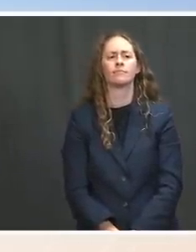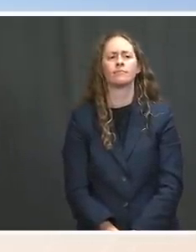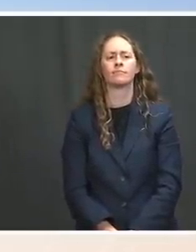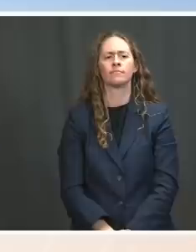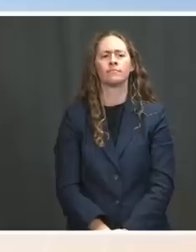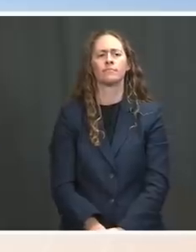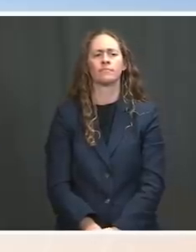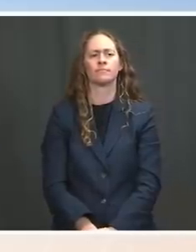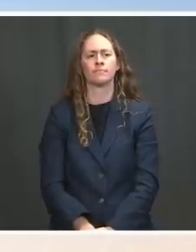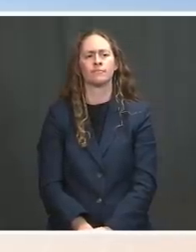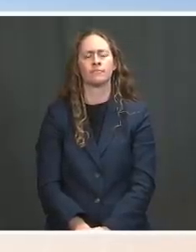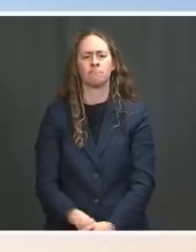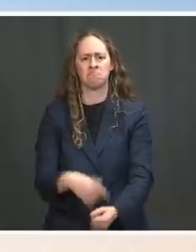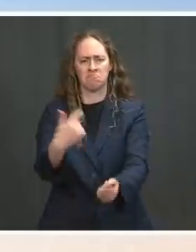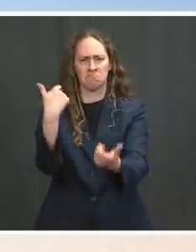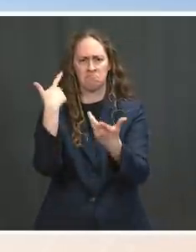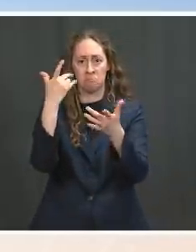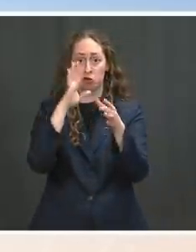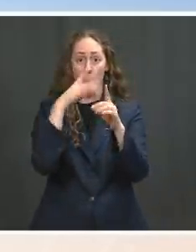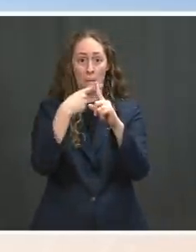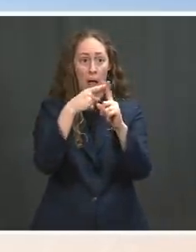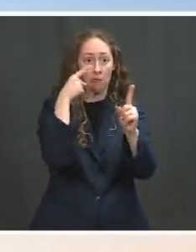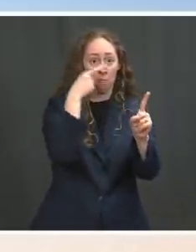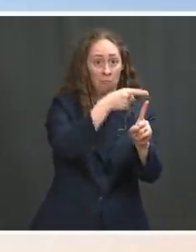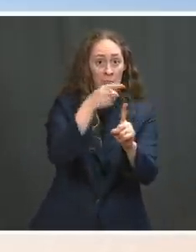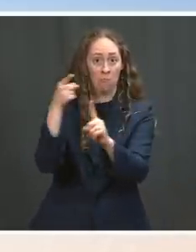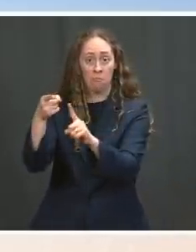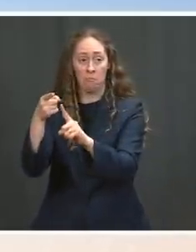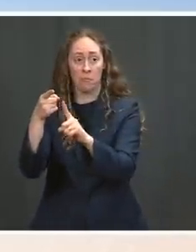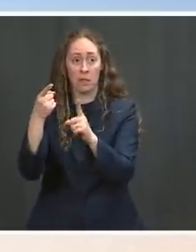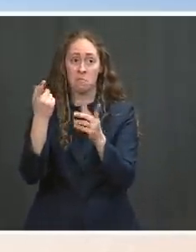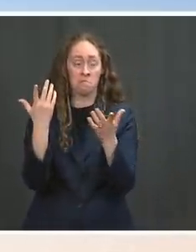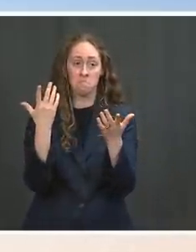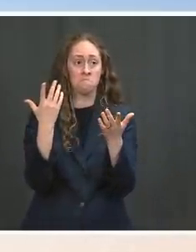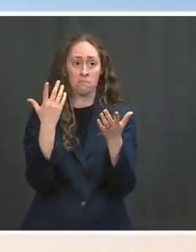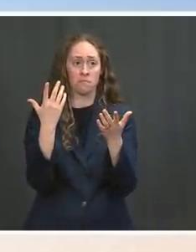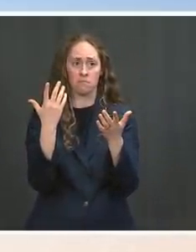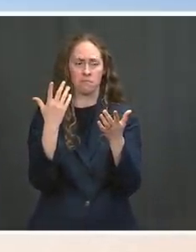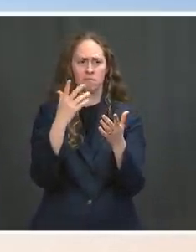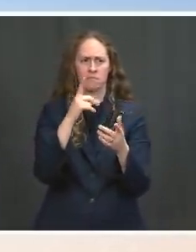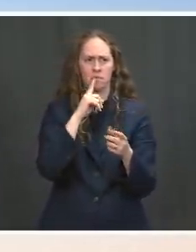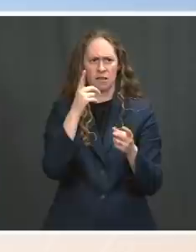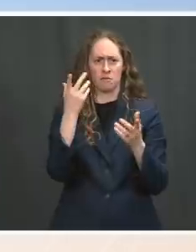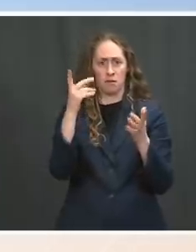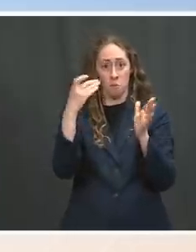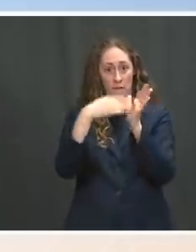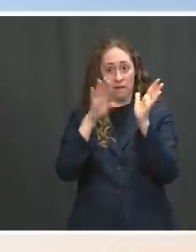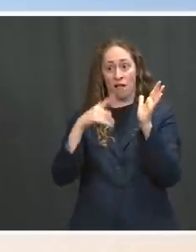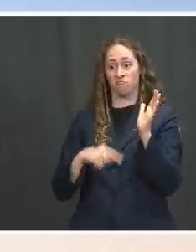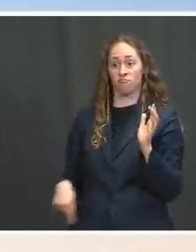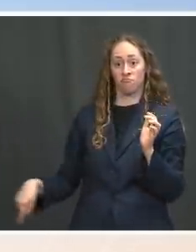What we know is that -- or how we've approached things is that we believe that health and medical experts